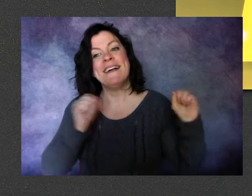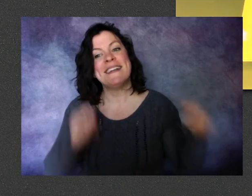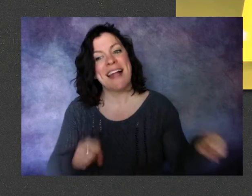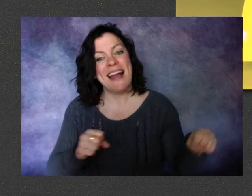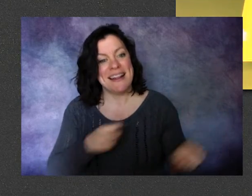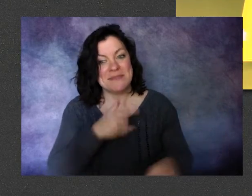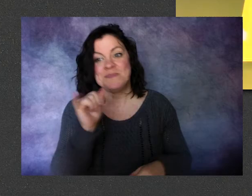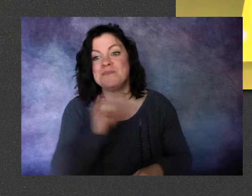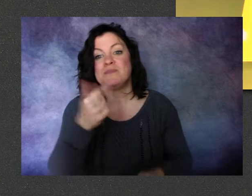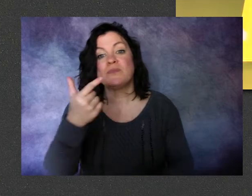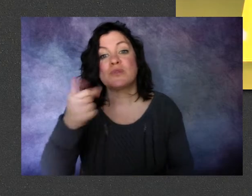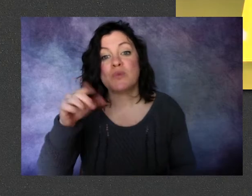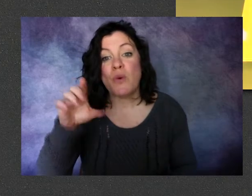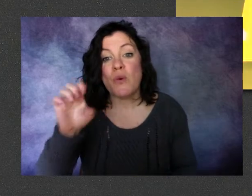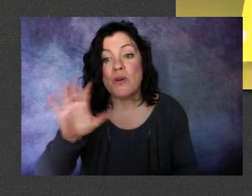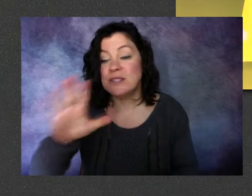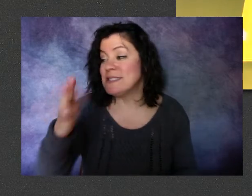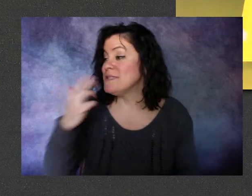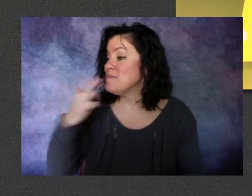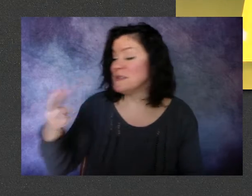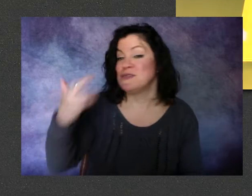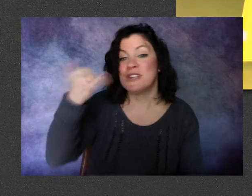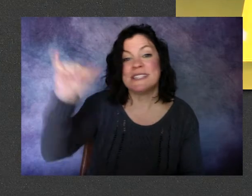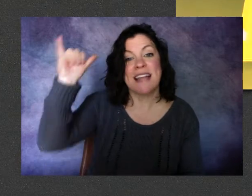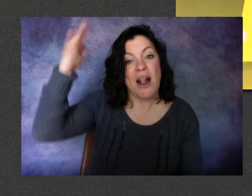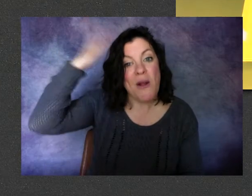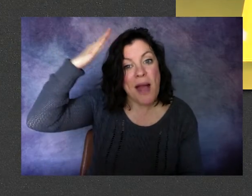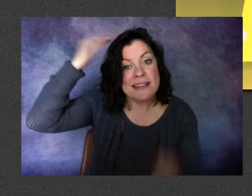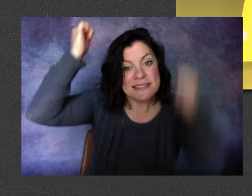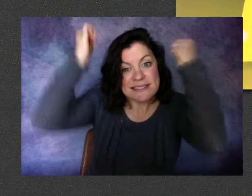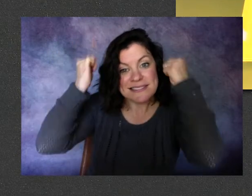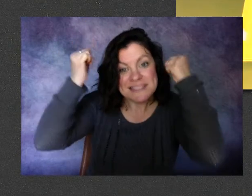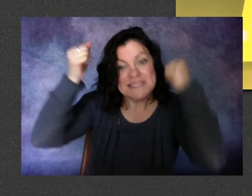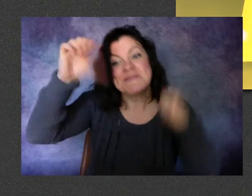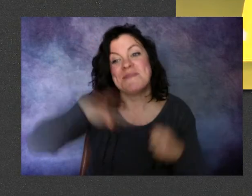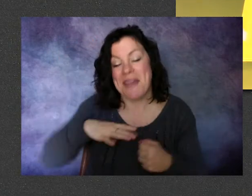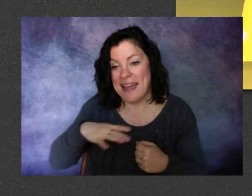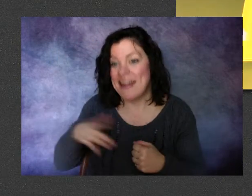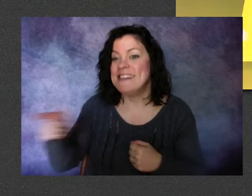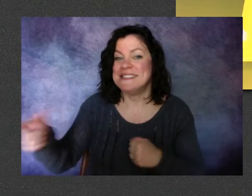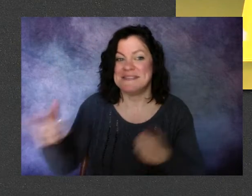Just like a George's best friend is the man in the yellow hat. We made hats today!